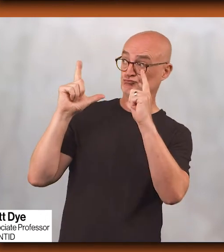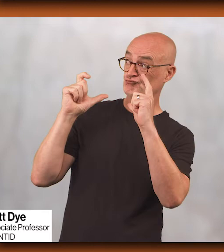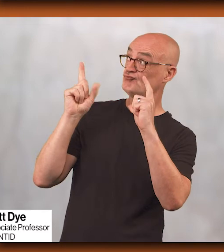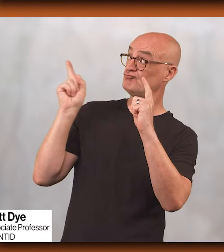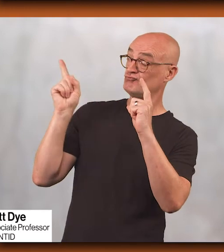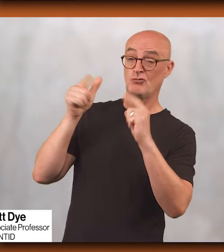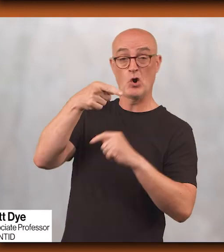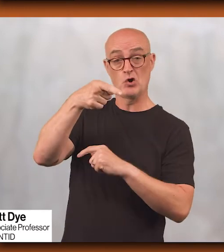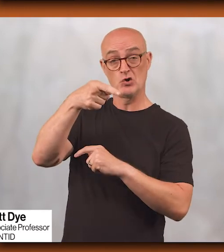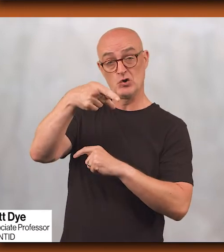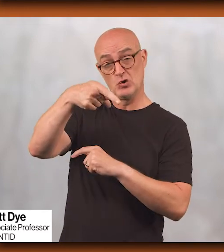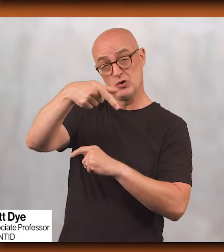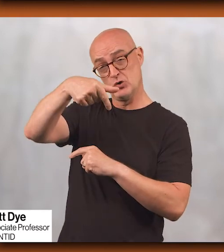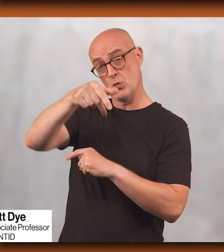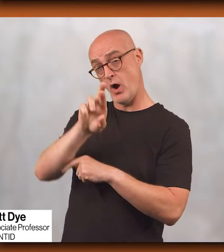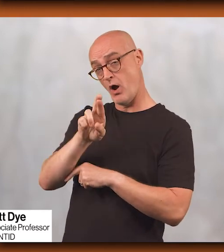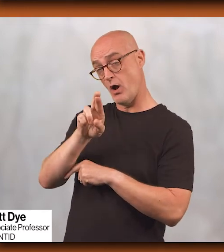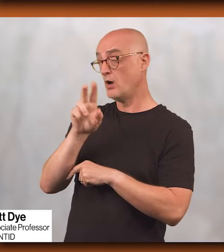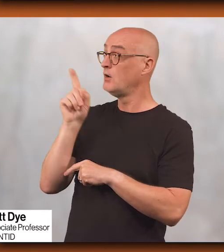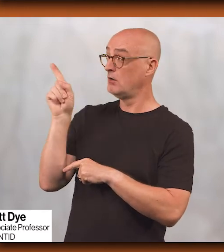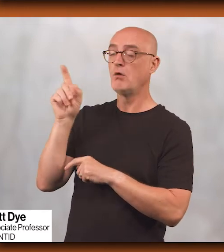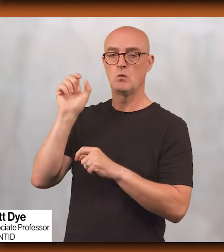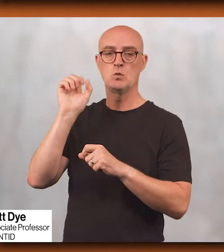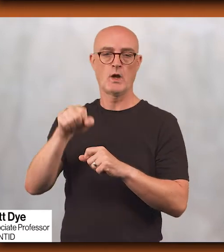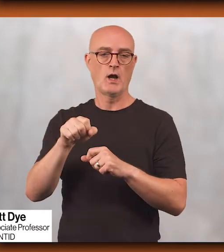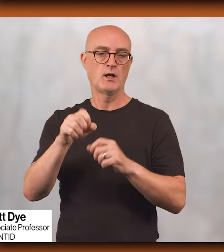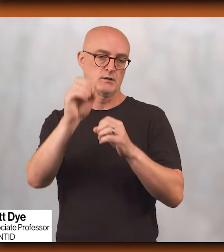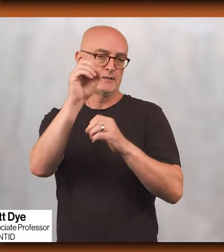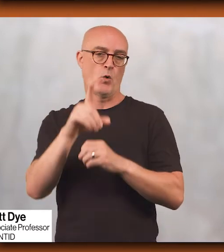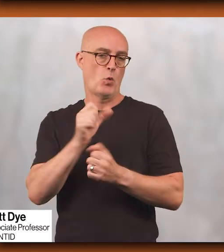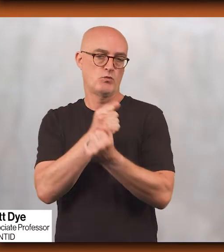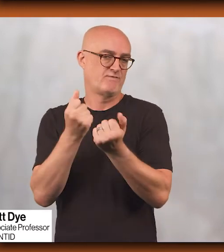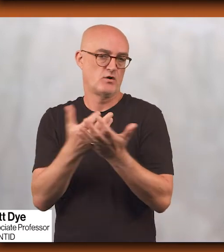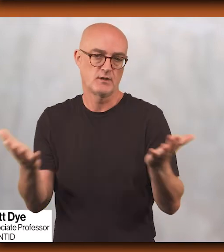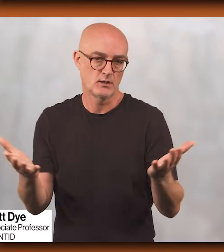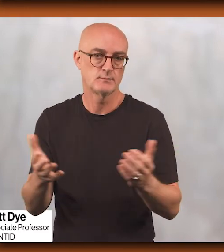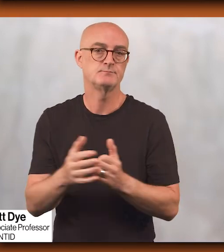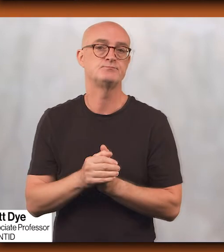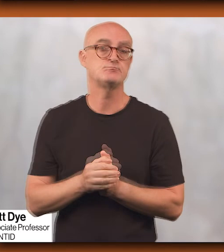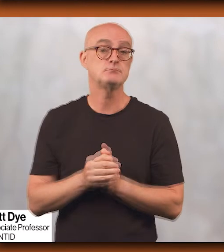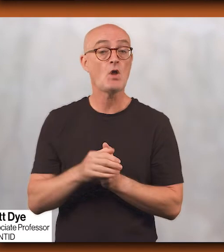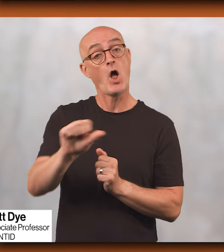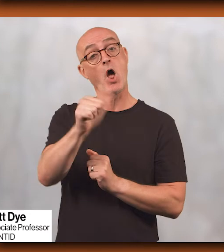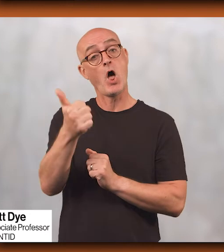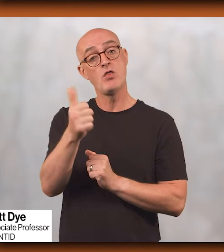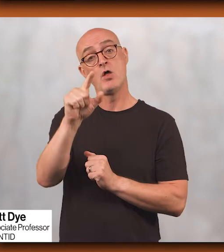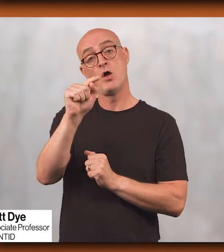and the supporting tools that we're using are also open-source, so here we list the resources.